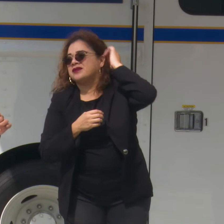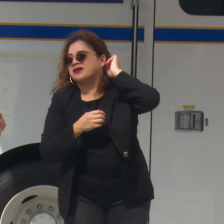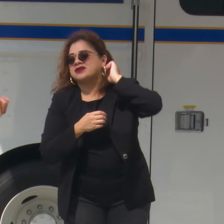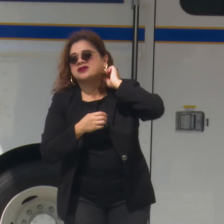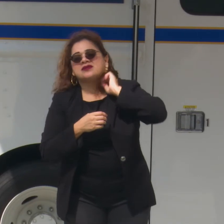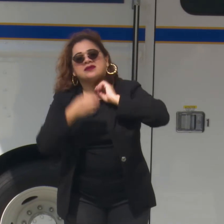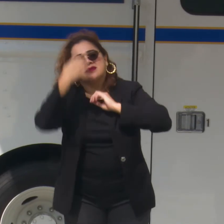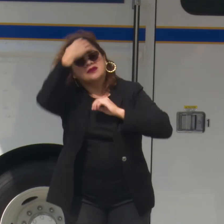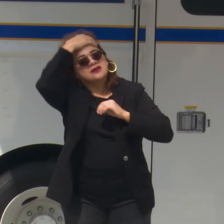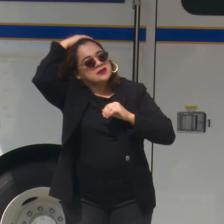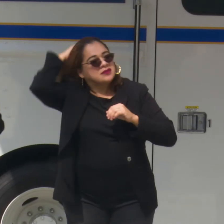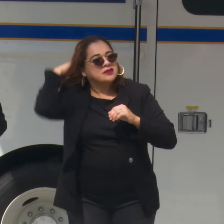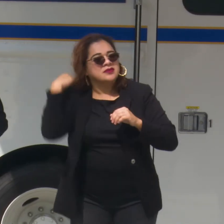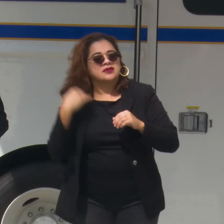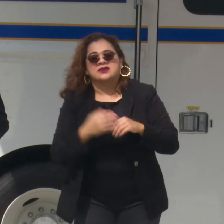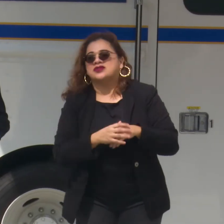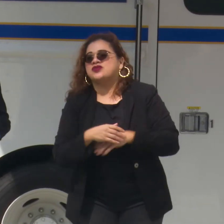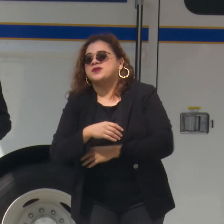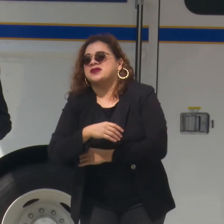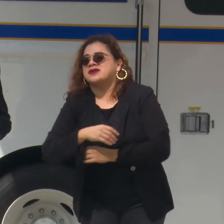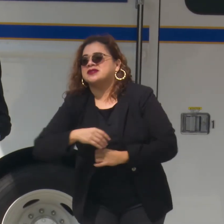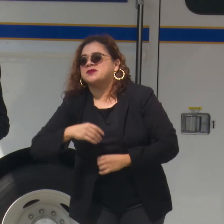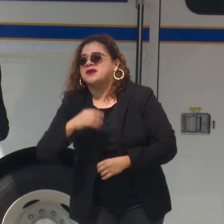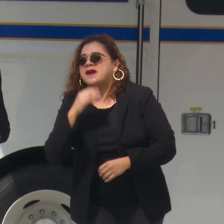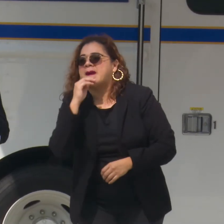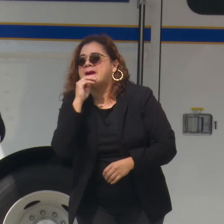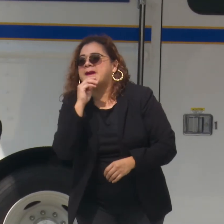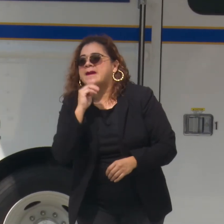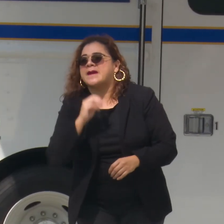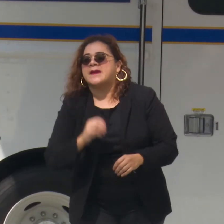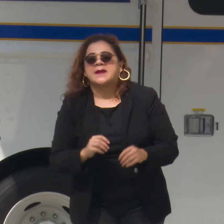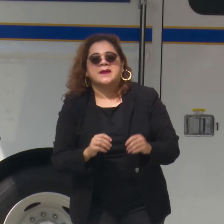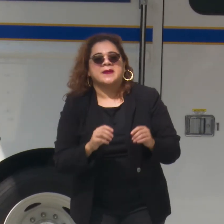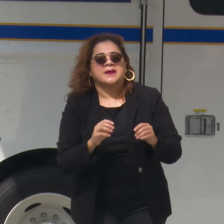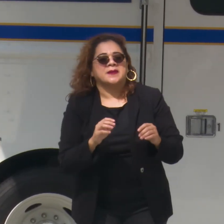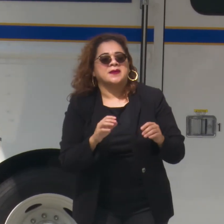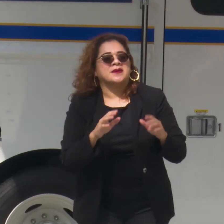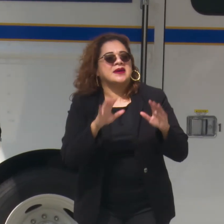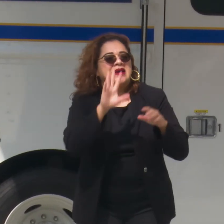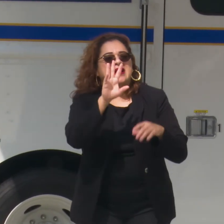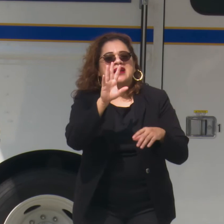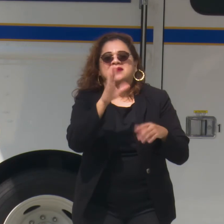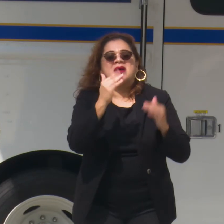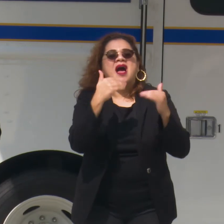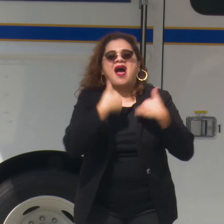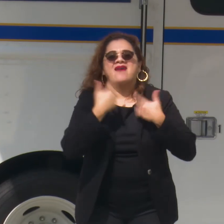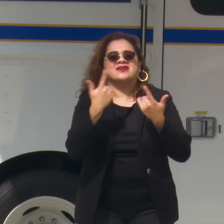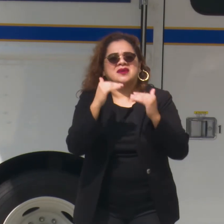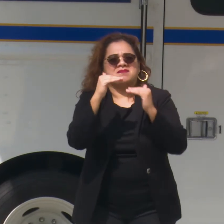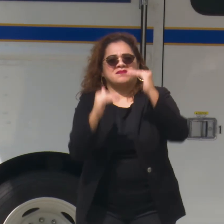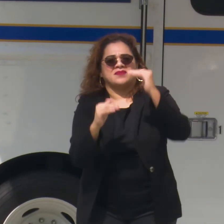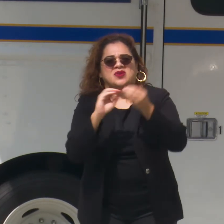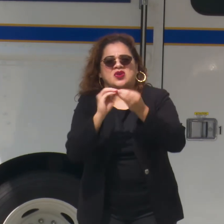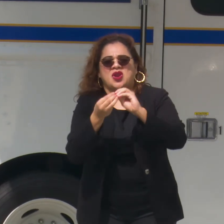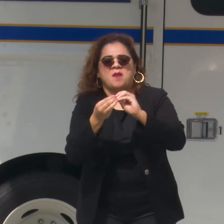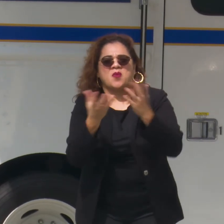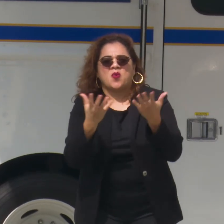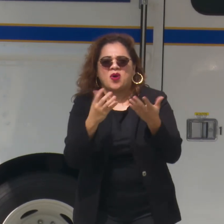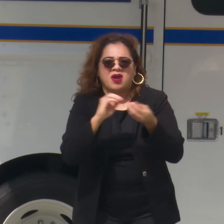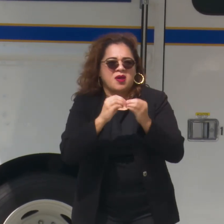Yeah I mean, I think, I think, so statewide we know that sixty percent of the, of the cases are coming back,